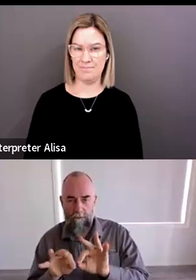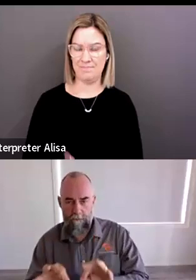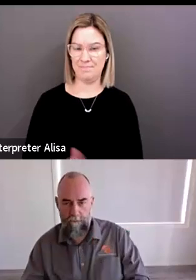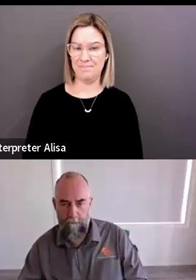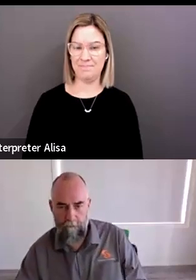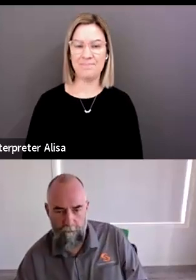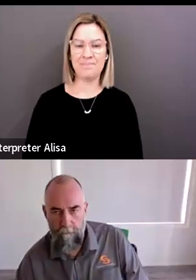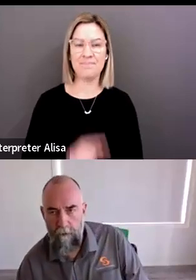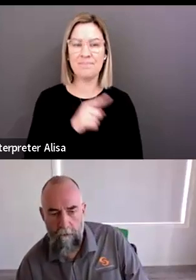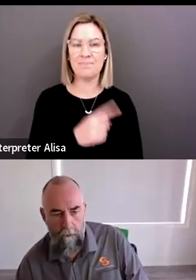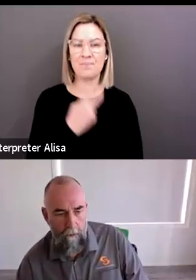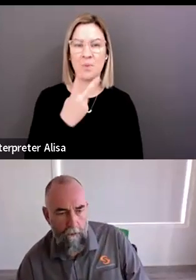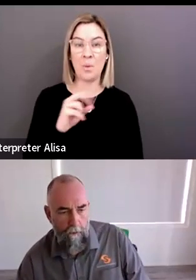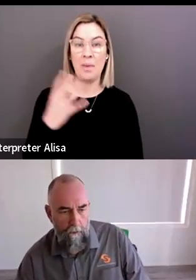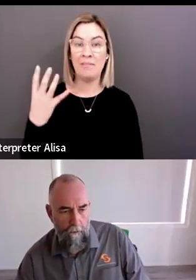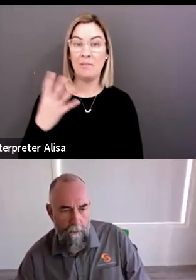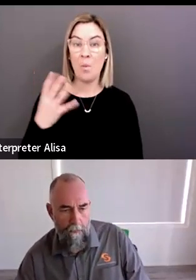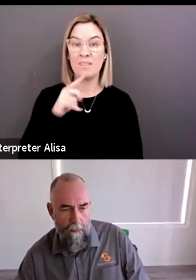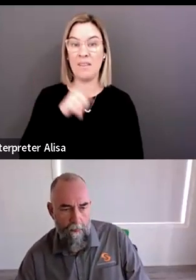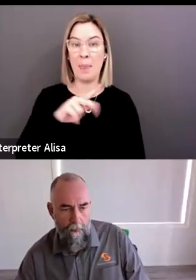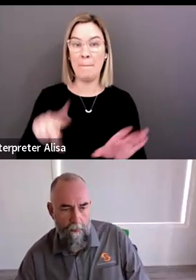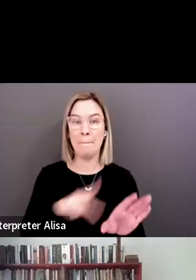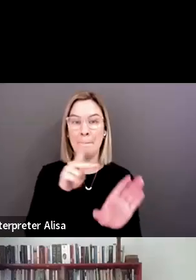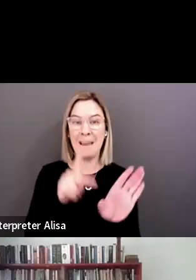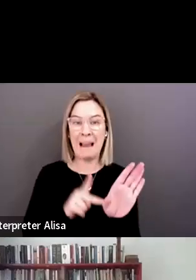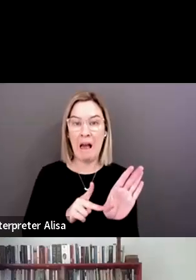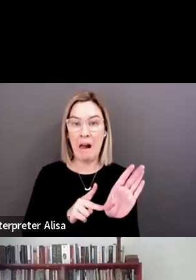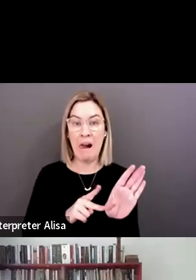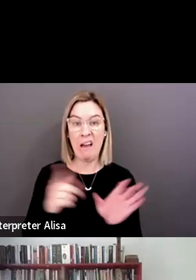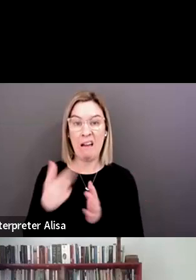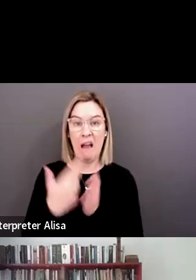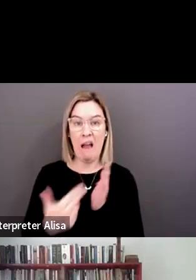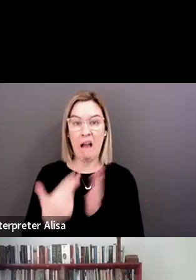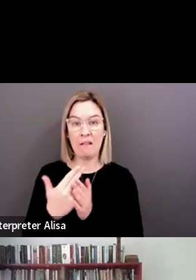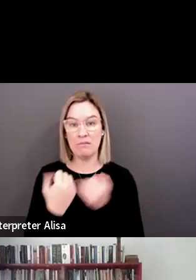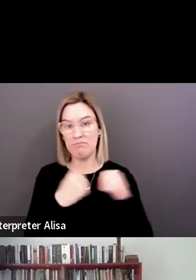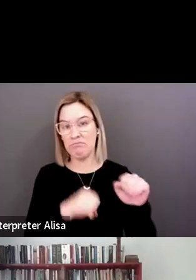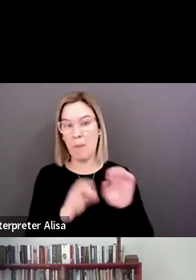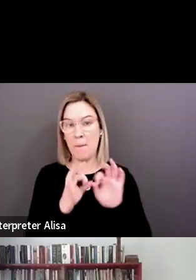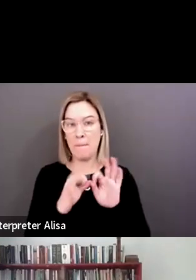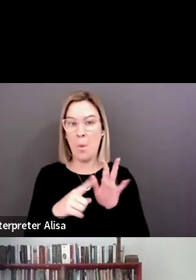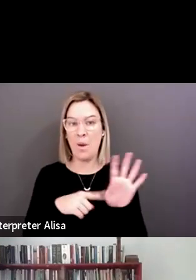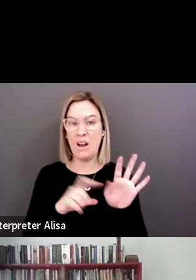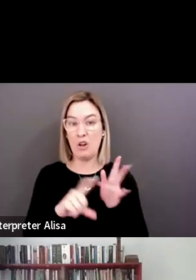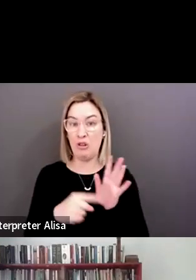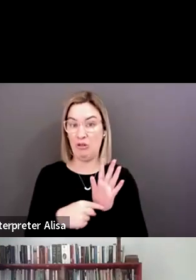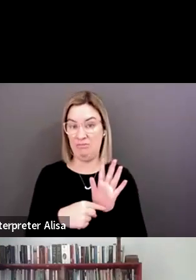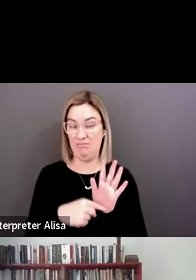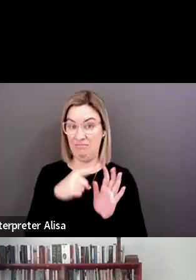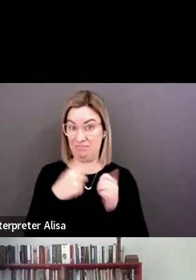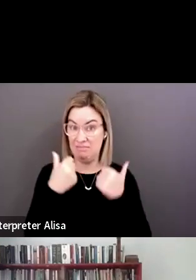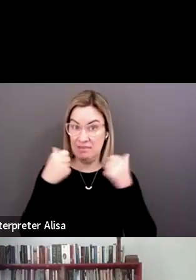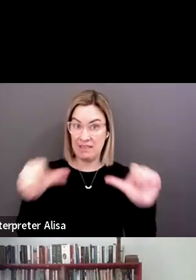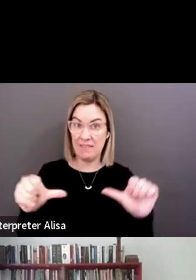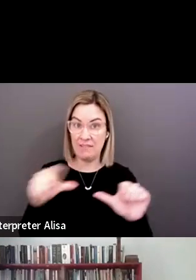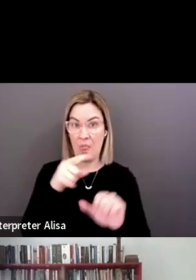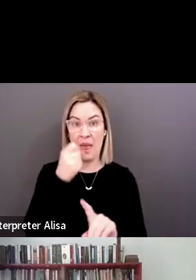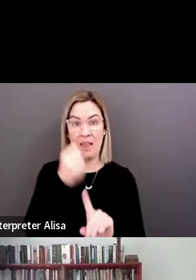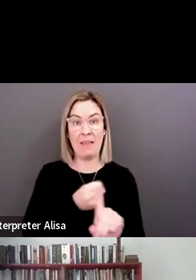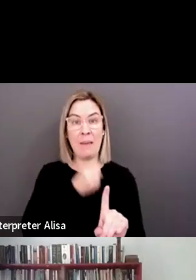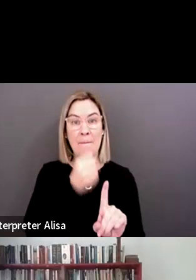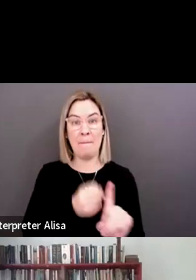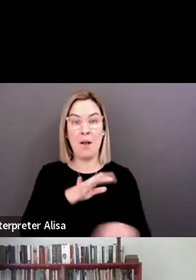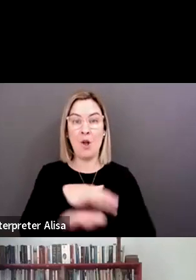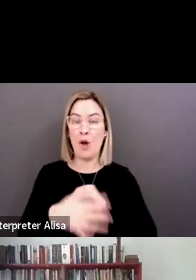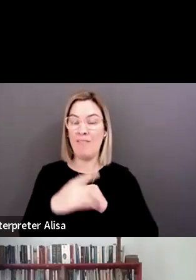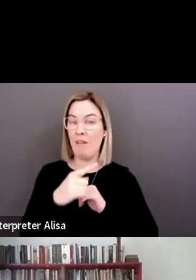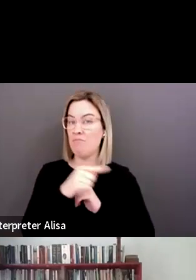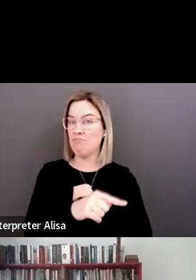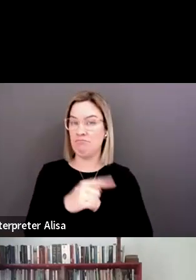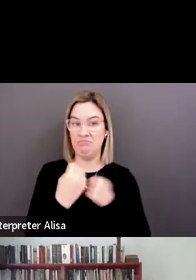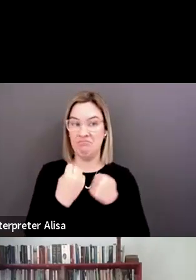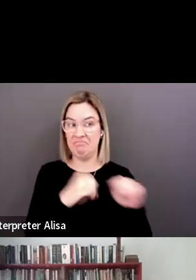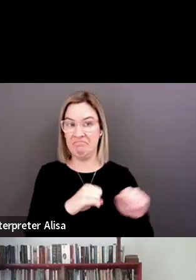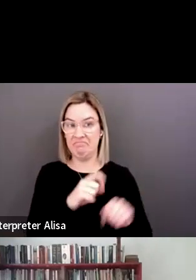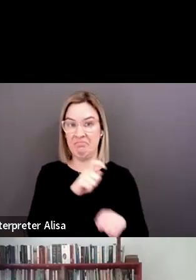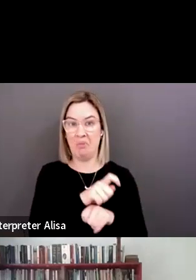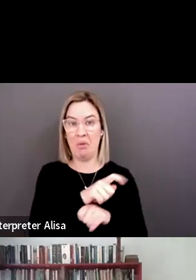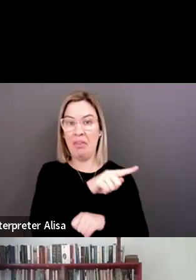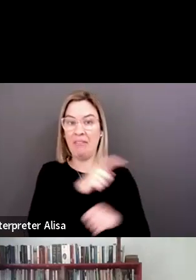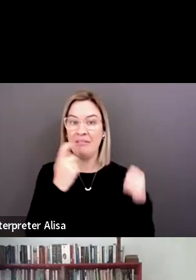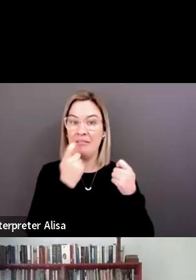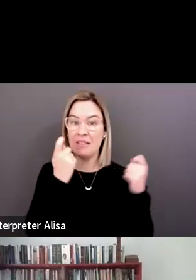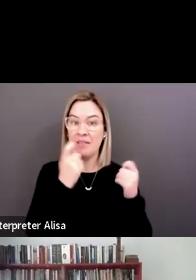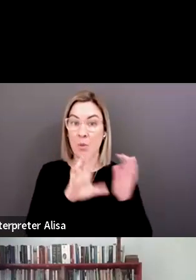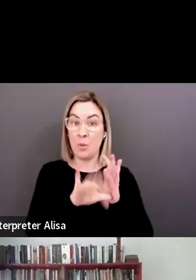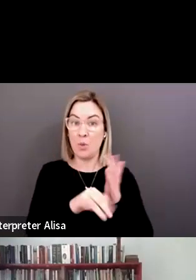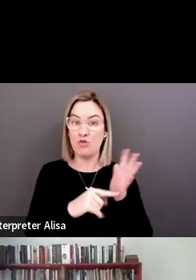think - I did just want to jump back a little bit with the code of ethics, it